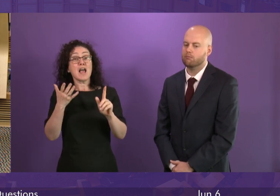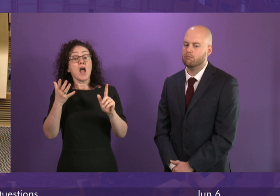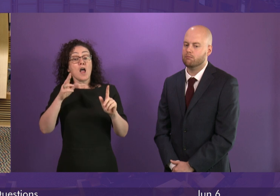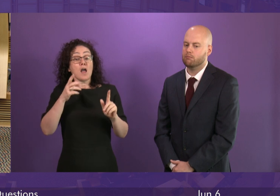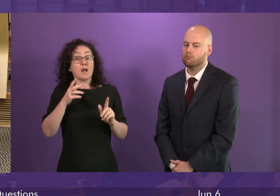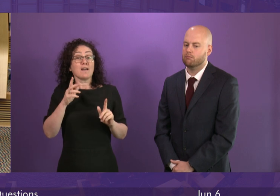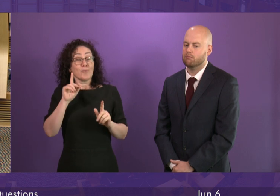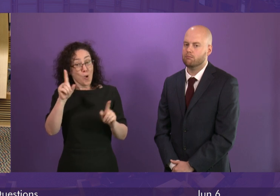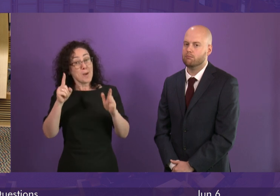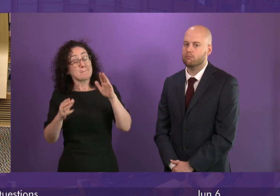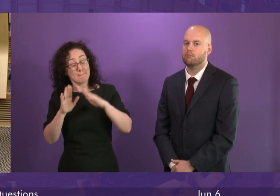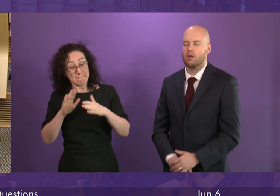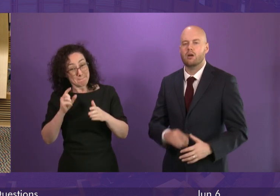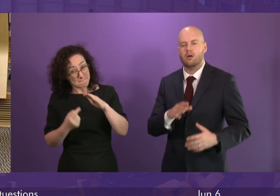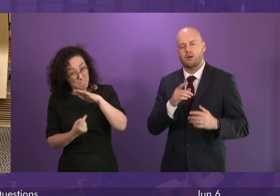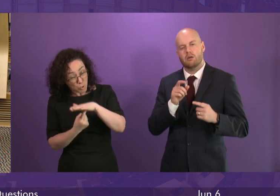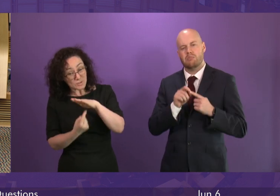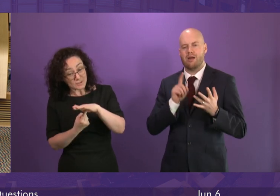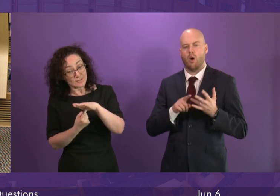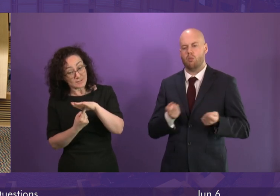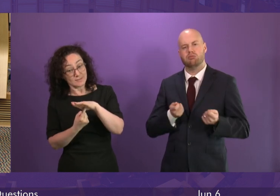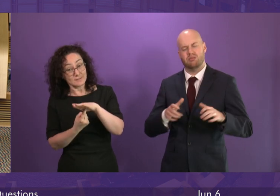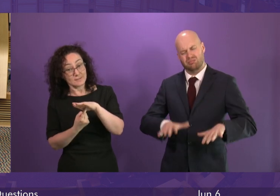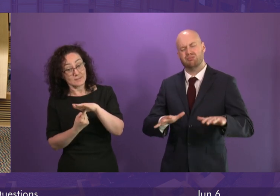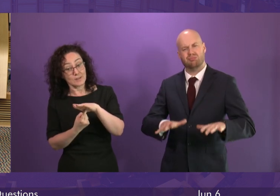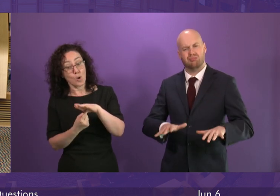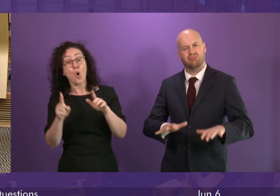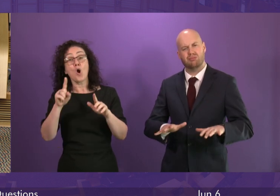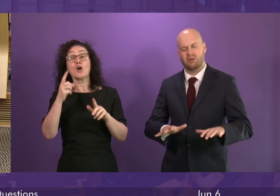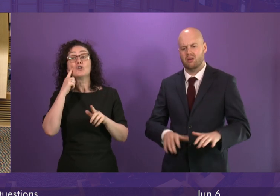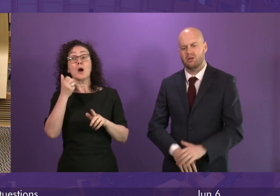Swinney: What matters is what is being achieved by the young people of Scotland: attainment